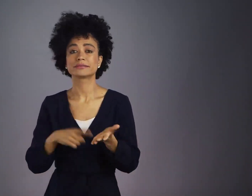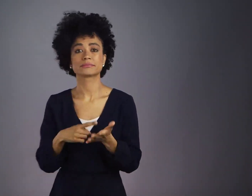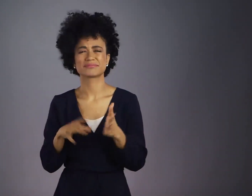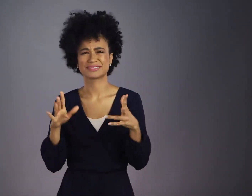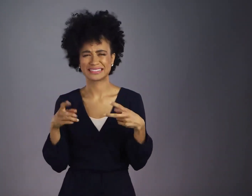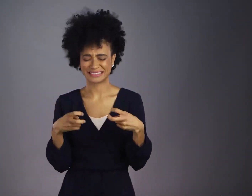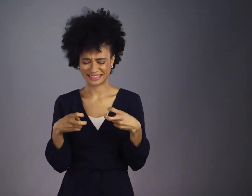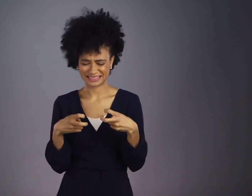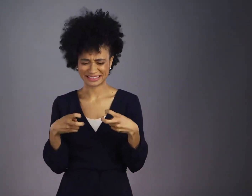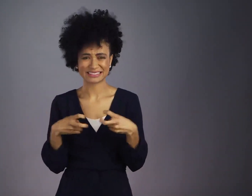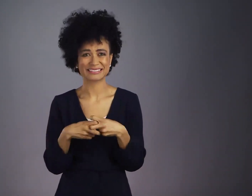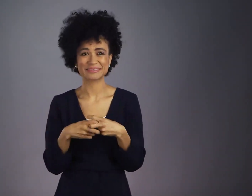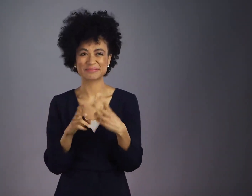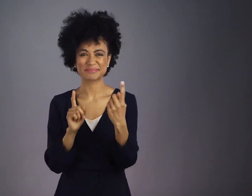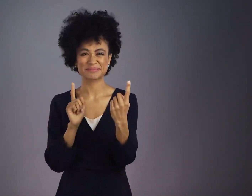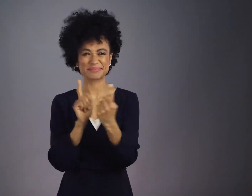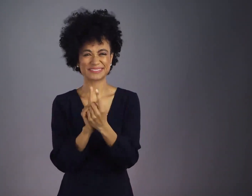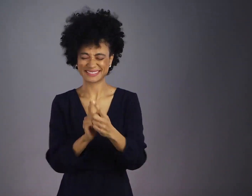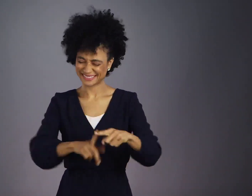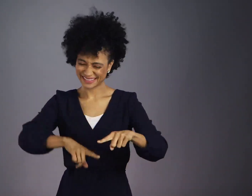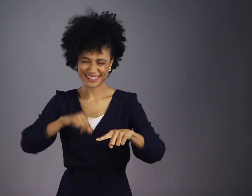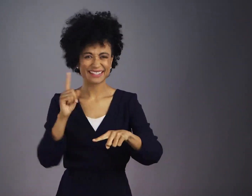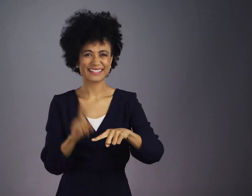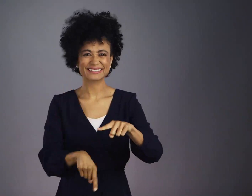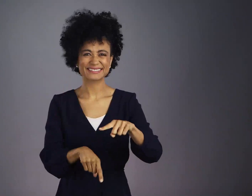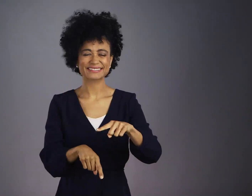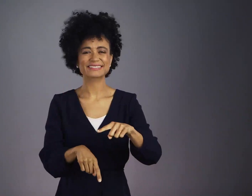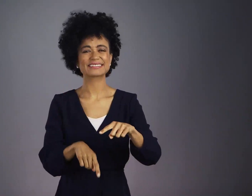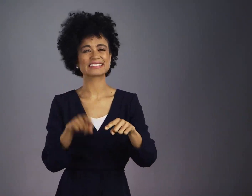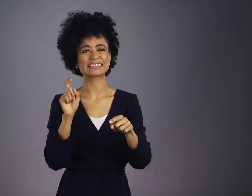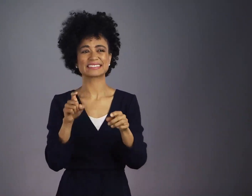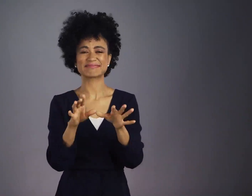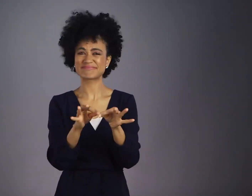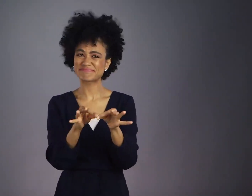And there may be a valid reason for postponement in some cases.